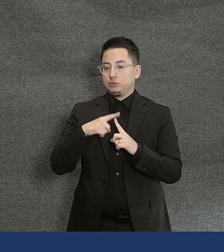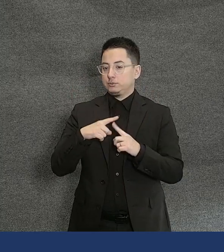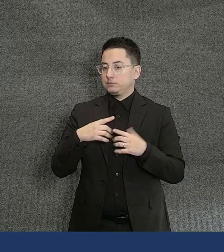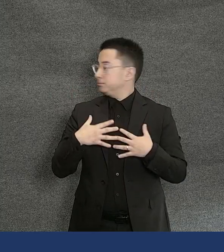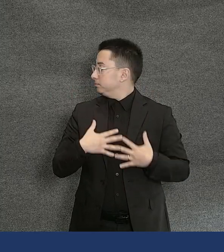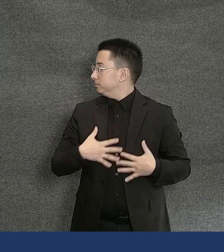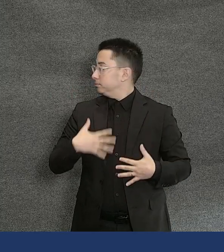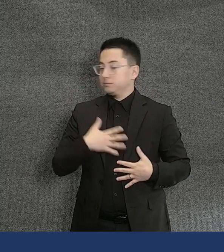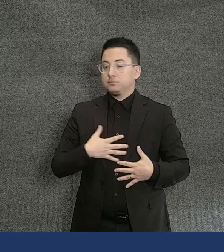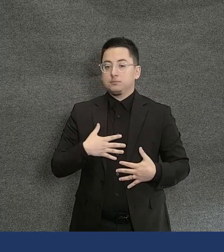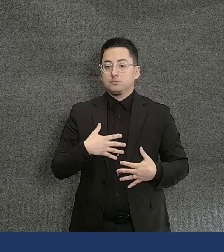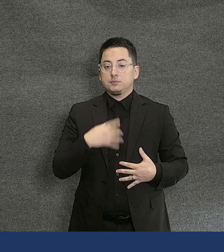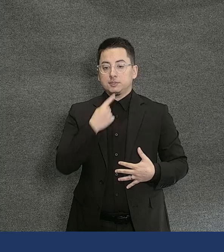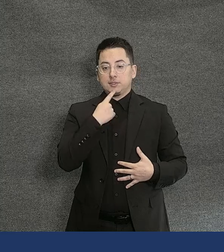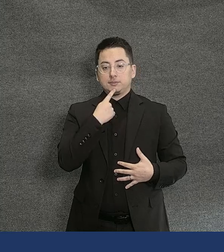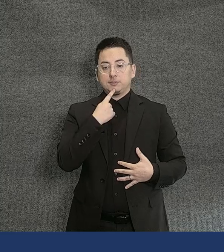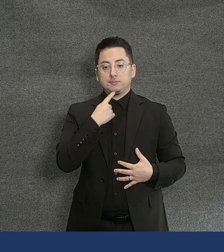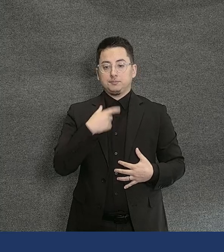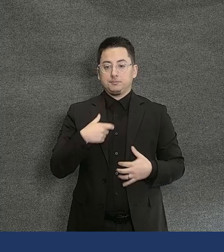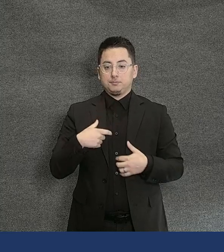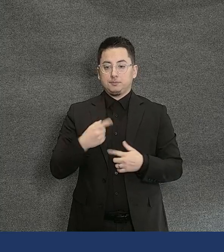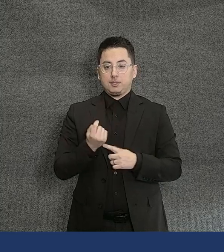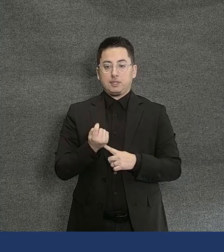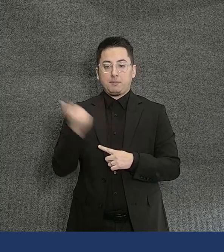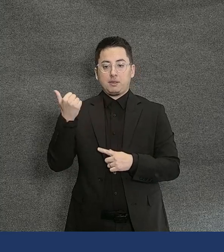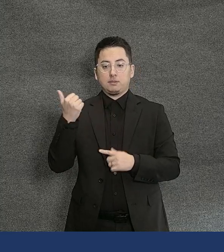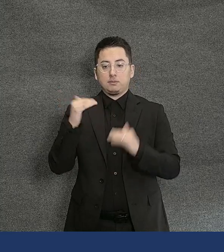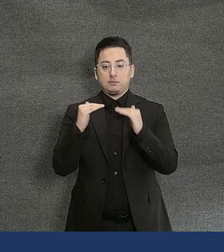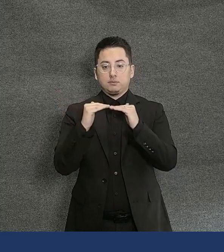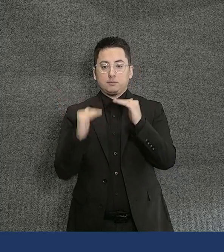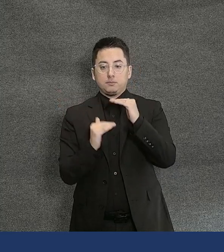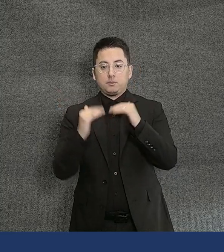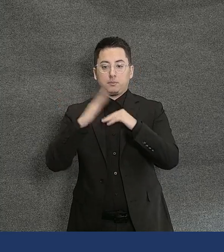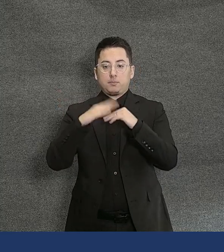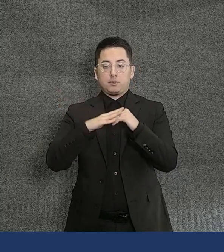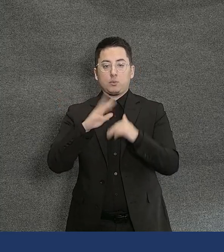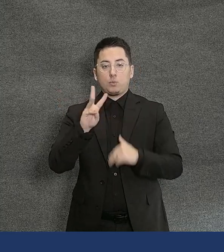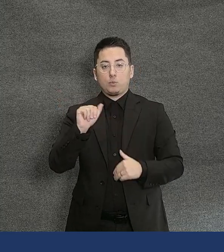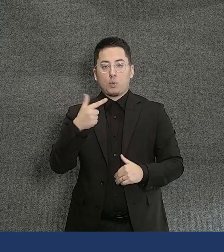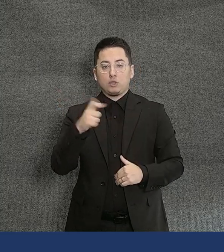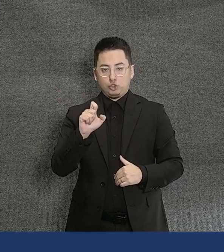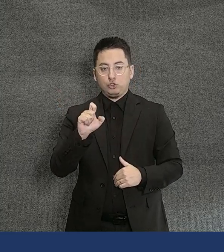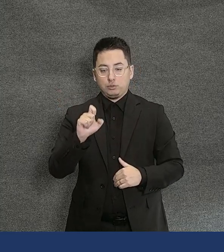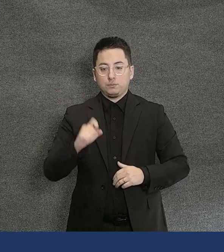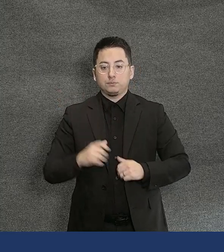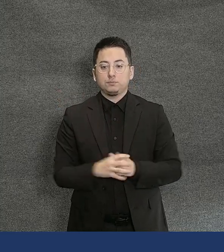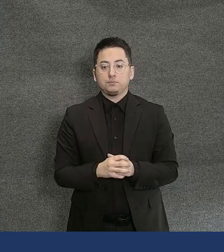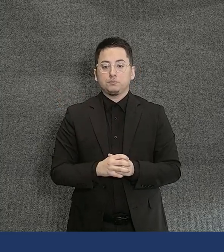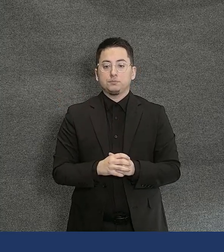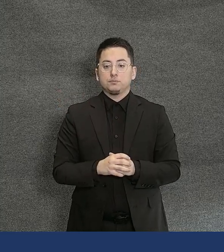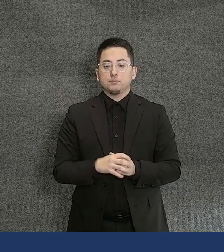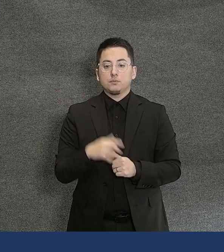of subminimum wage. I too am a person who identifies as someone with disabilities.